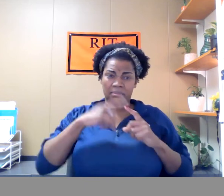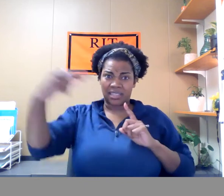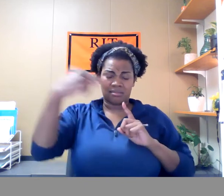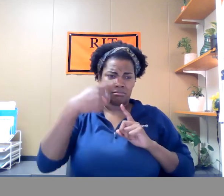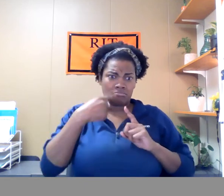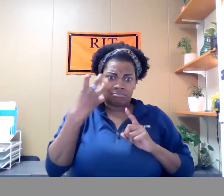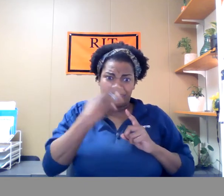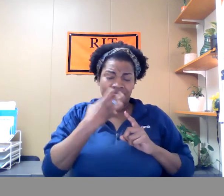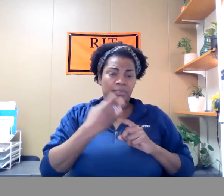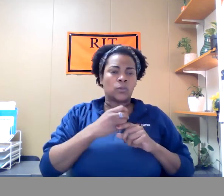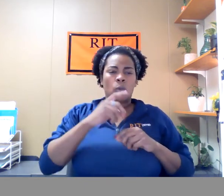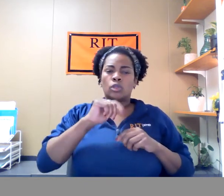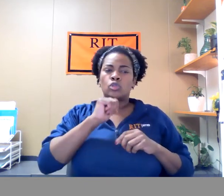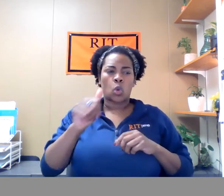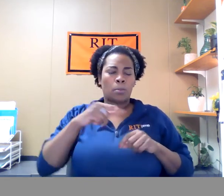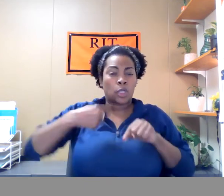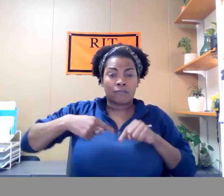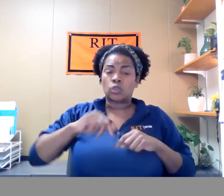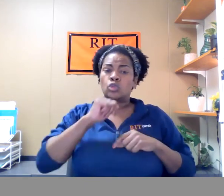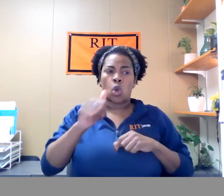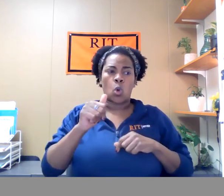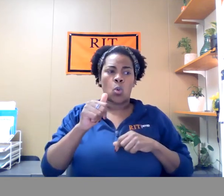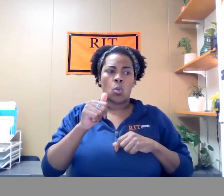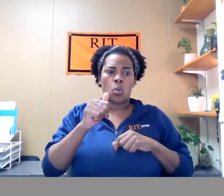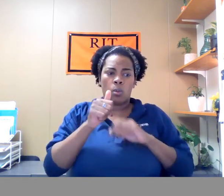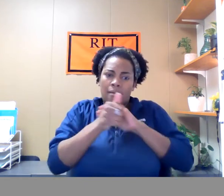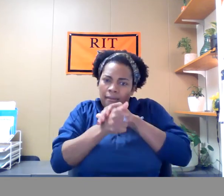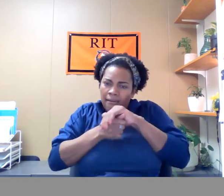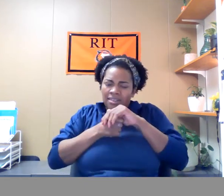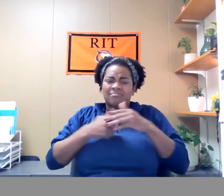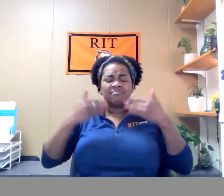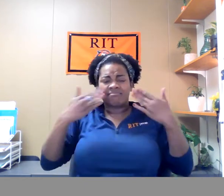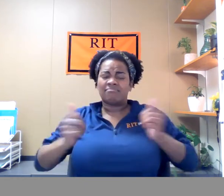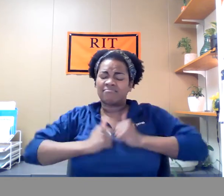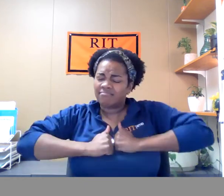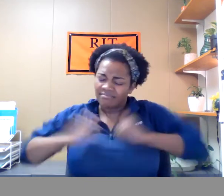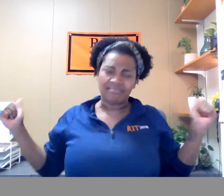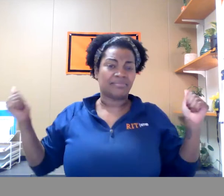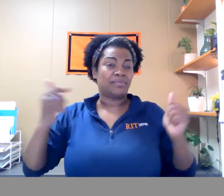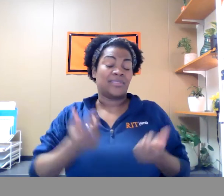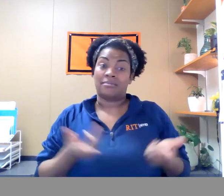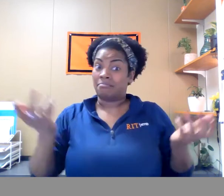Sometimes you feel like you're doubting your ideas. You might be nervous, you might be more reserved,